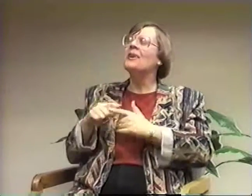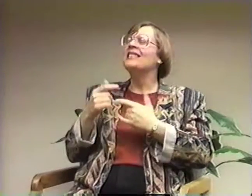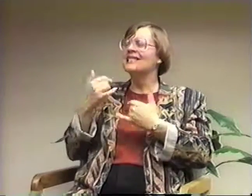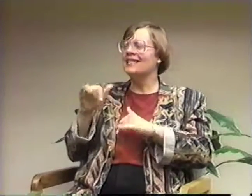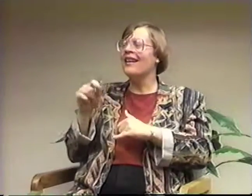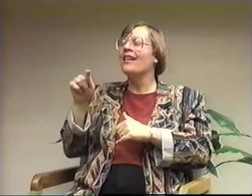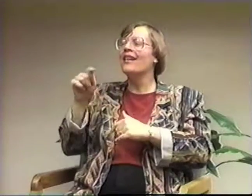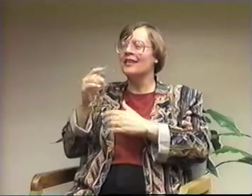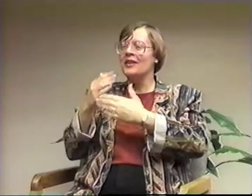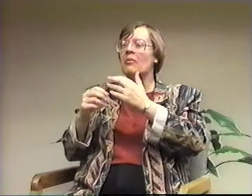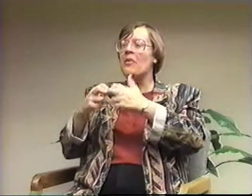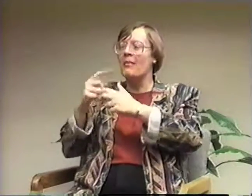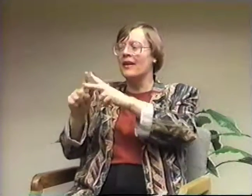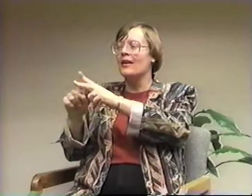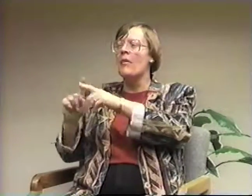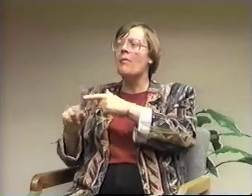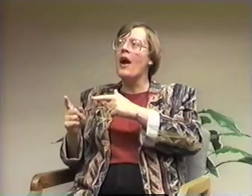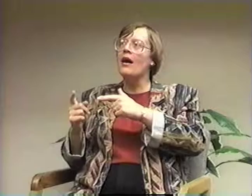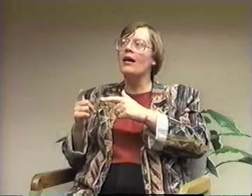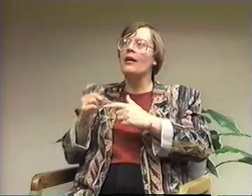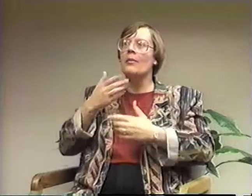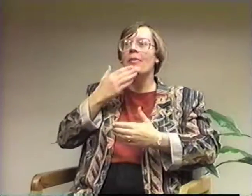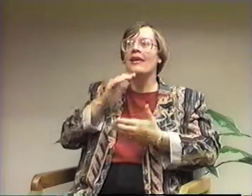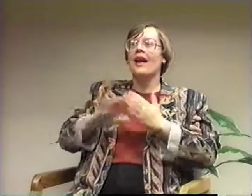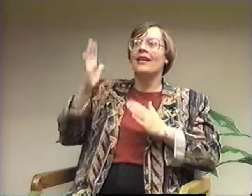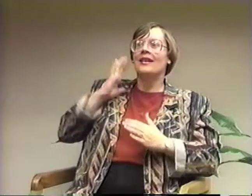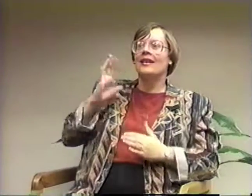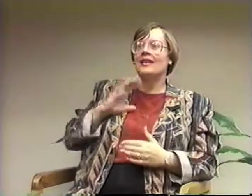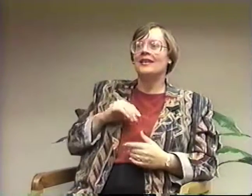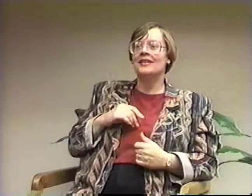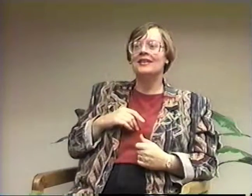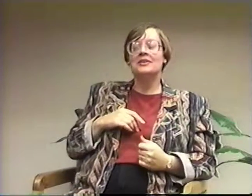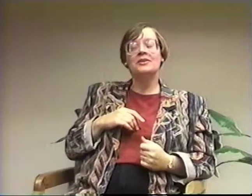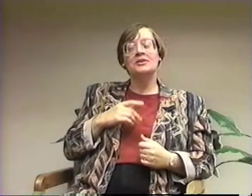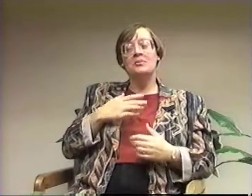Still, it can be frustrating as a Deaf person to rely on hearing people for information